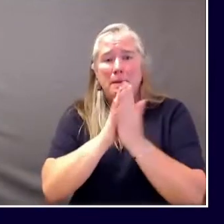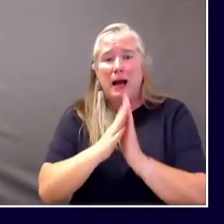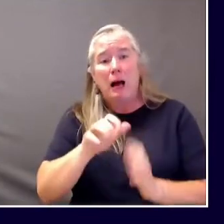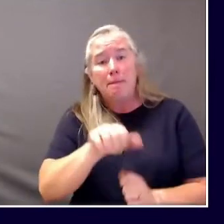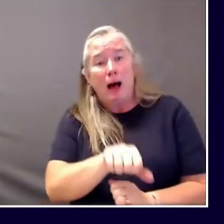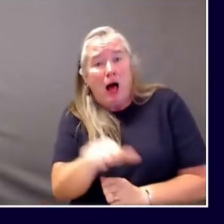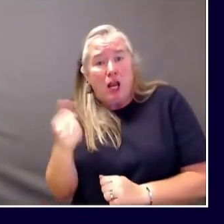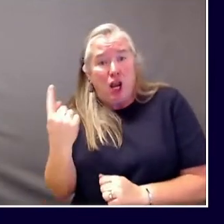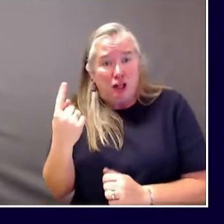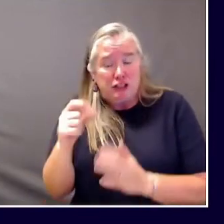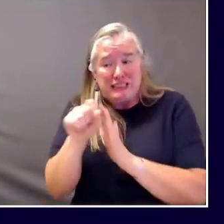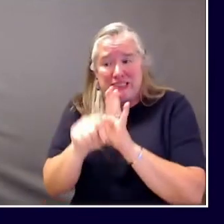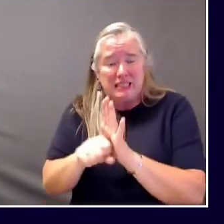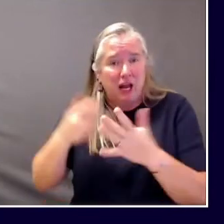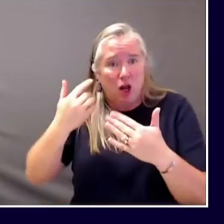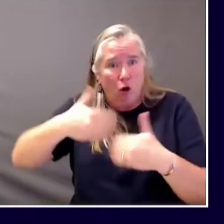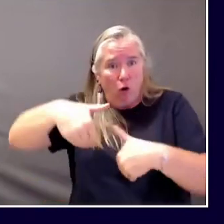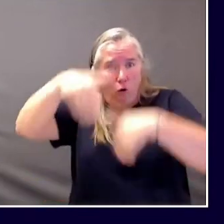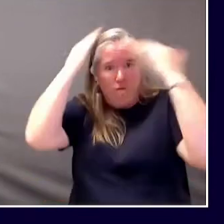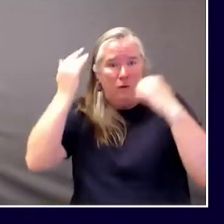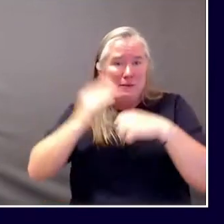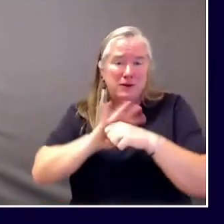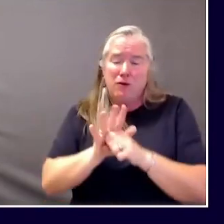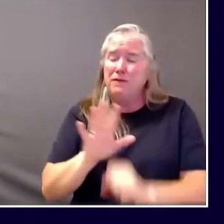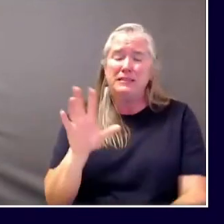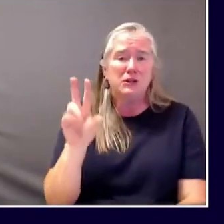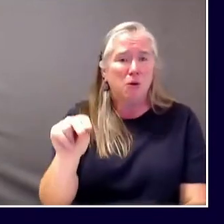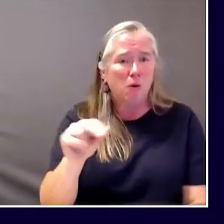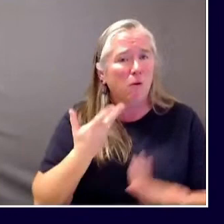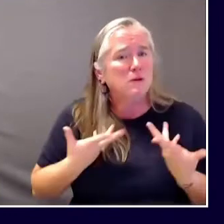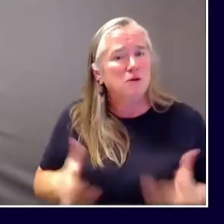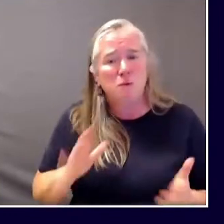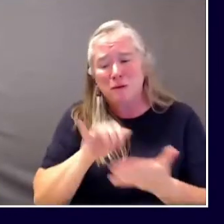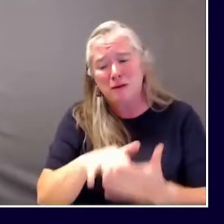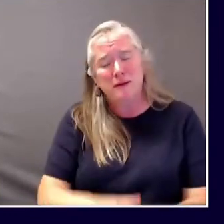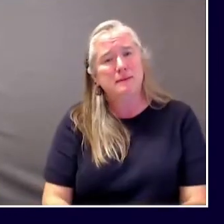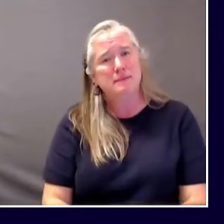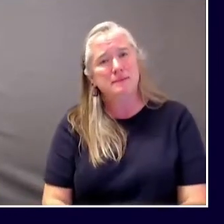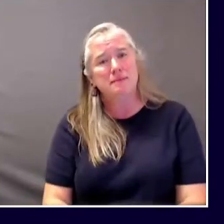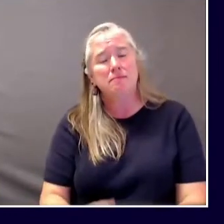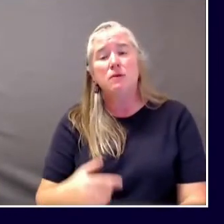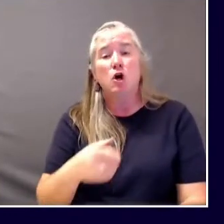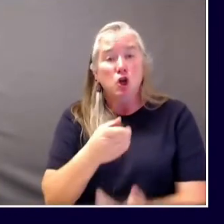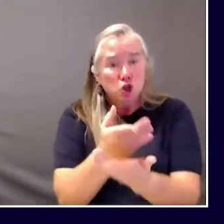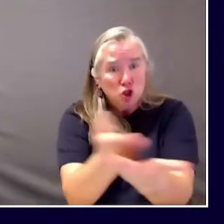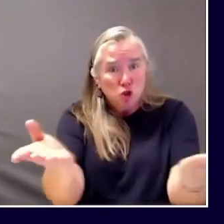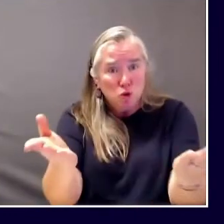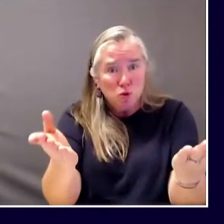with Coleman nineteen